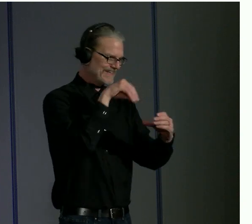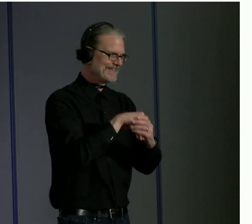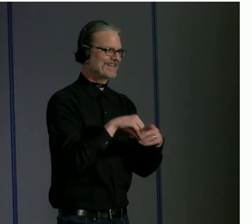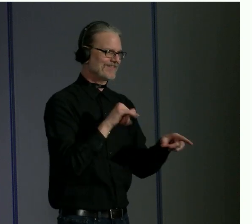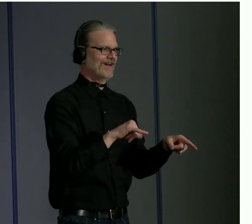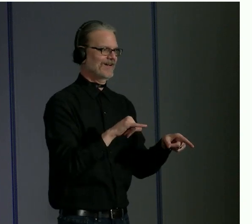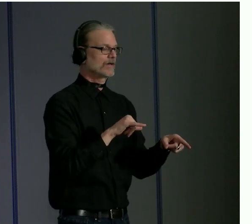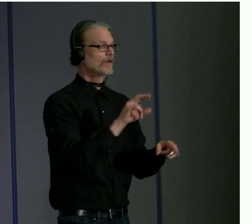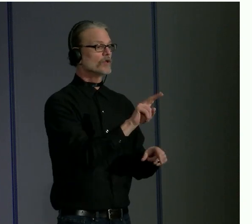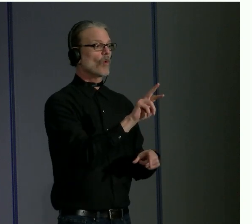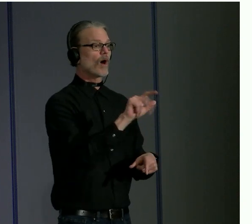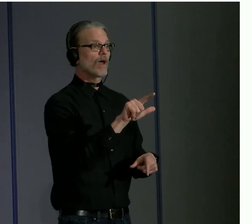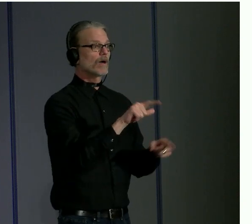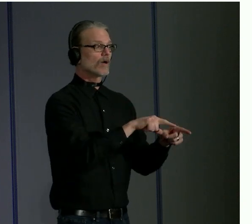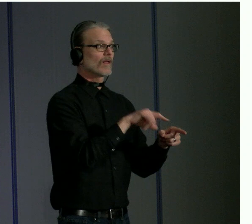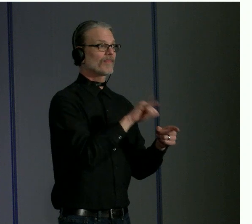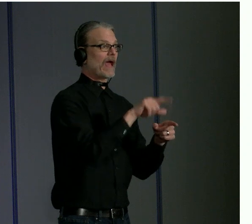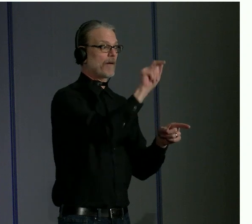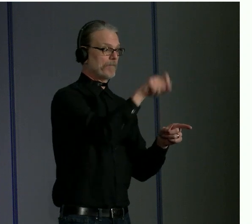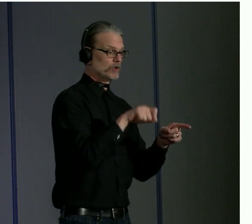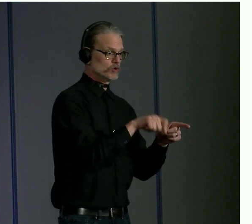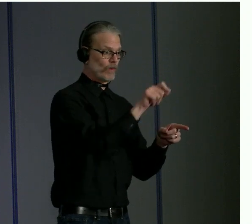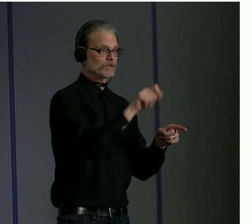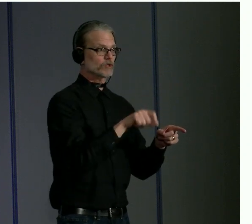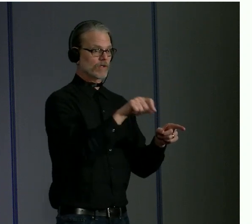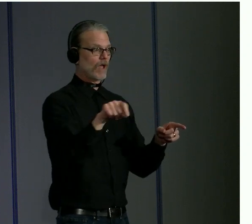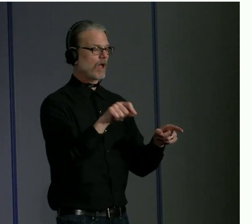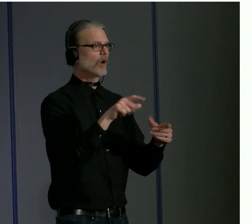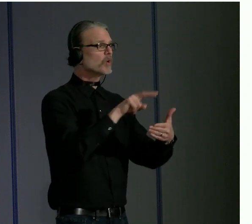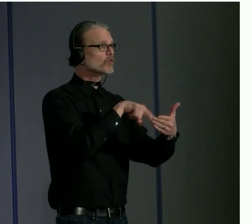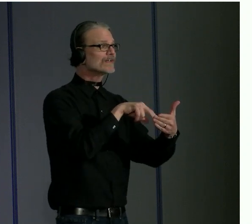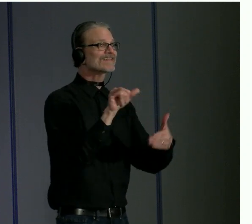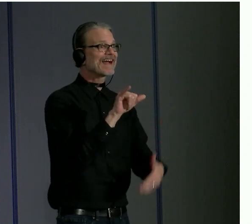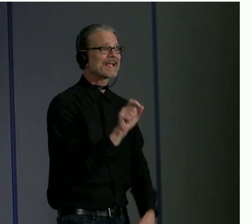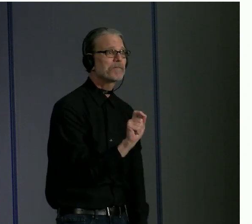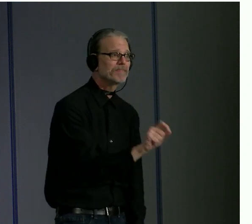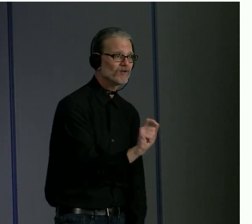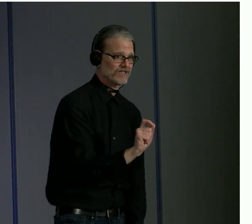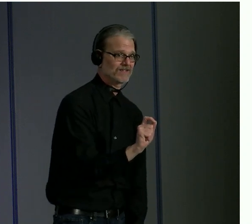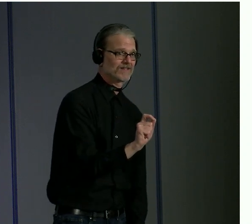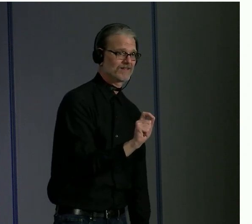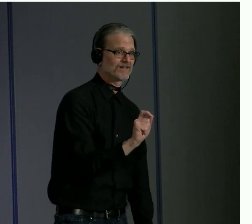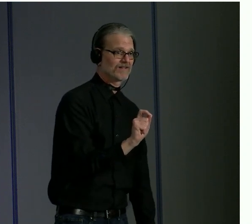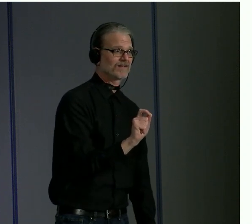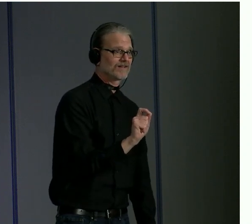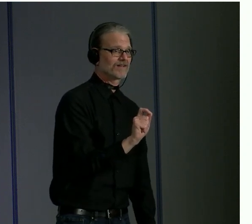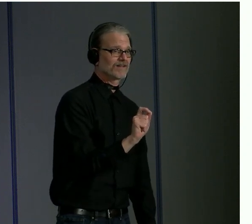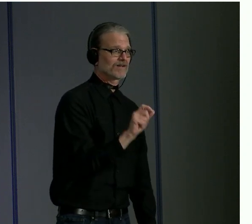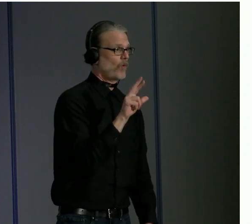the punctuation in the URL is read as a period or not voiced at all.